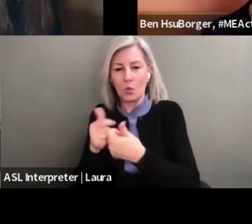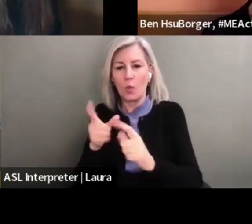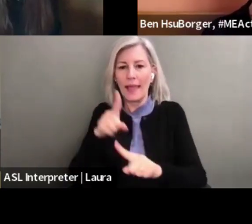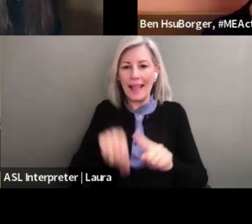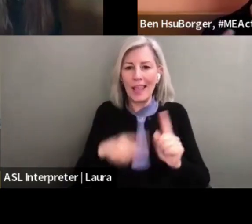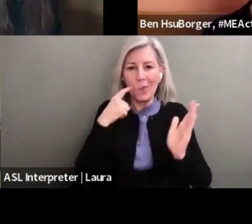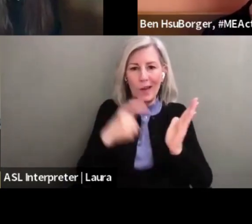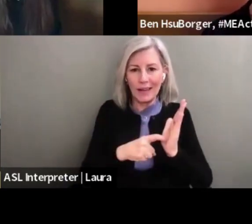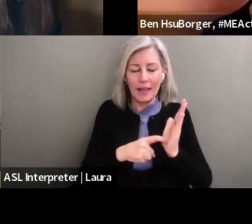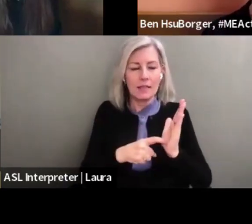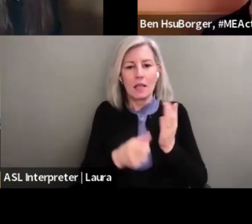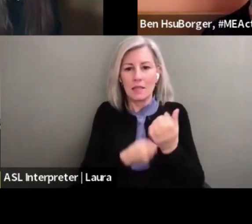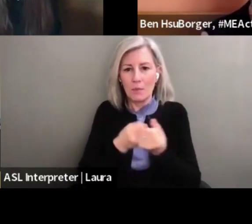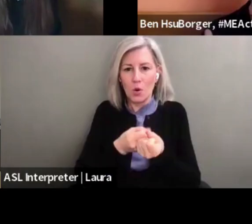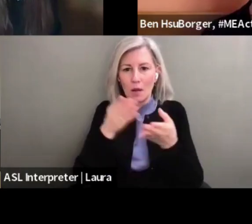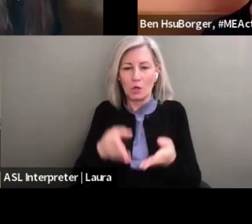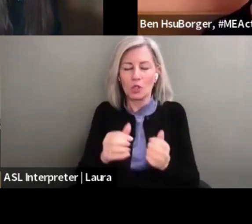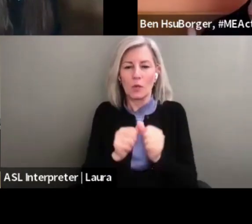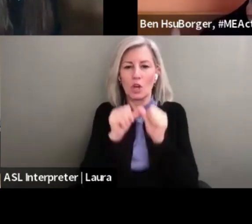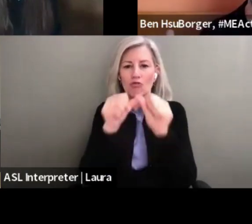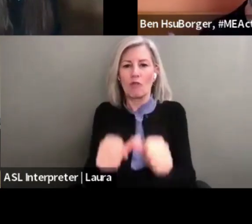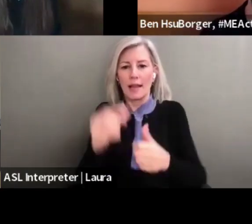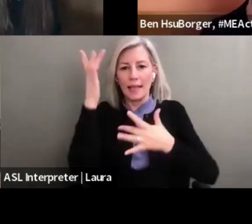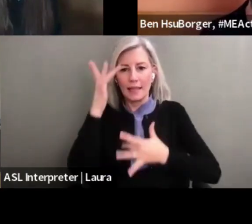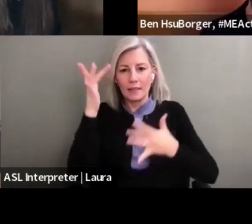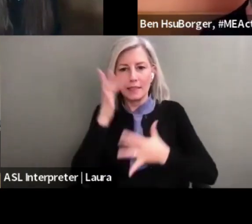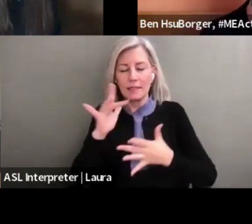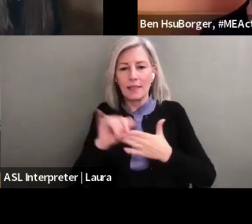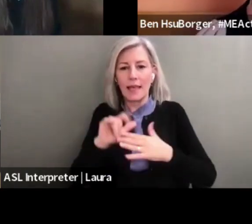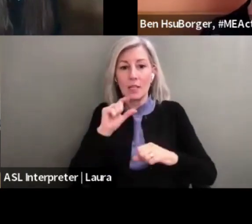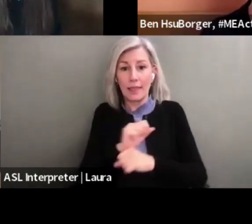For me, this example underscores the extent of the challenge which the services